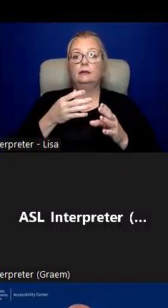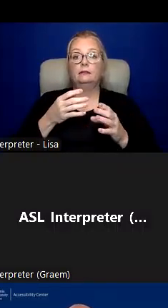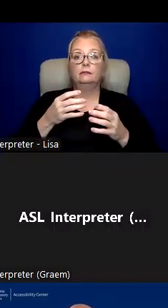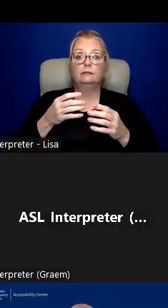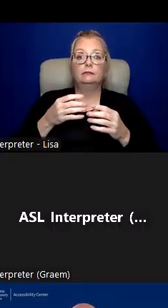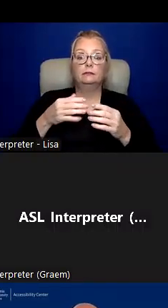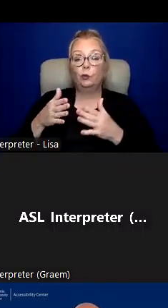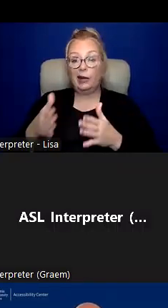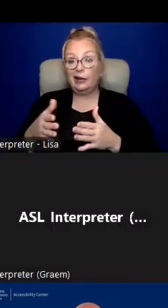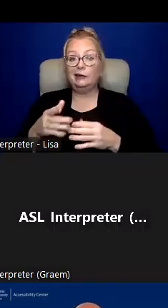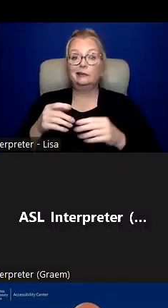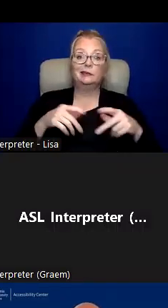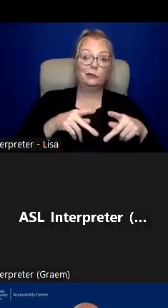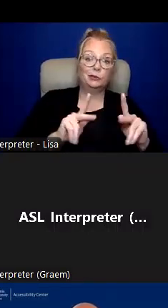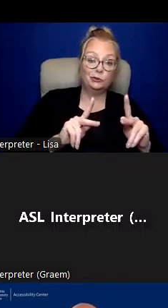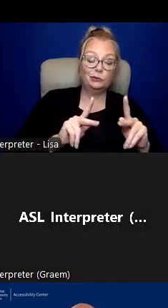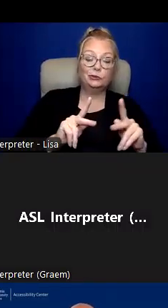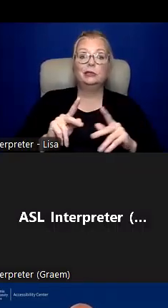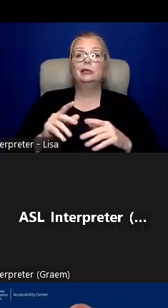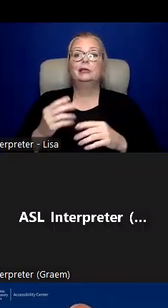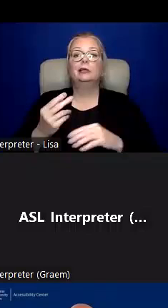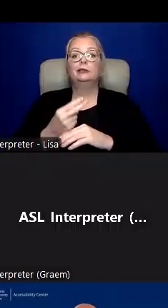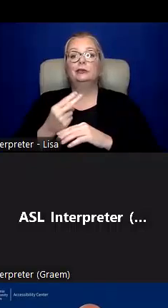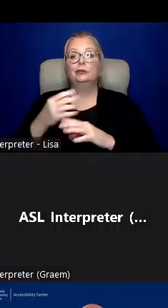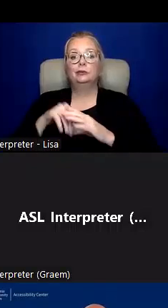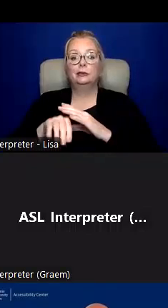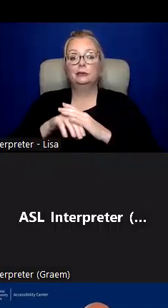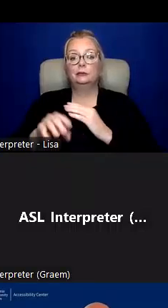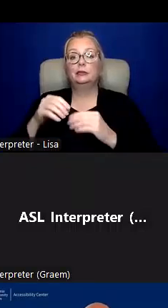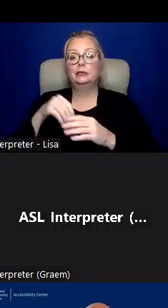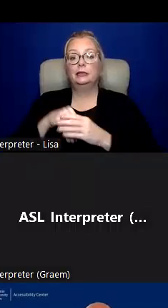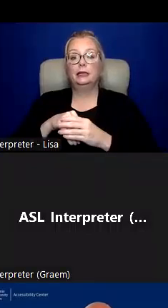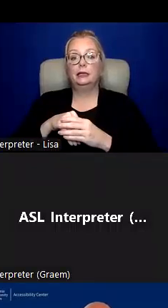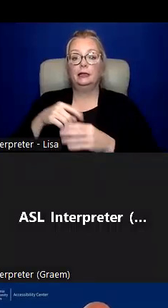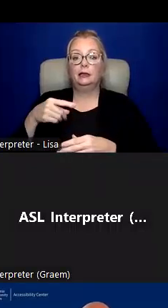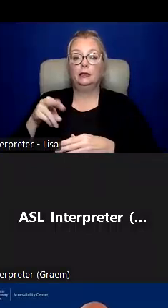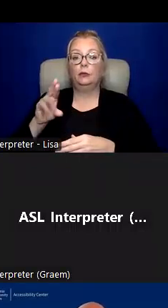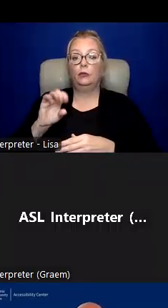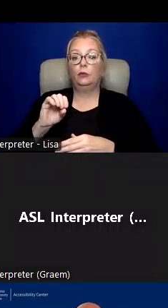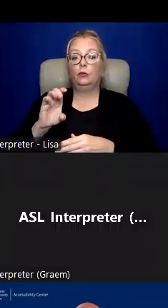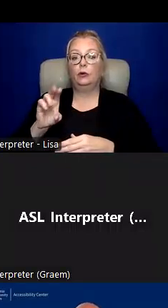to integrate accessibility into the procurement processes. The first is your pre-purchase processes